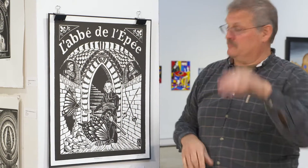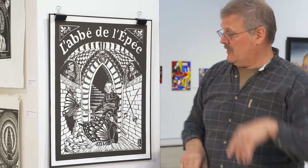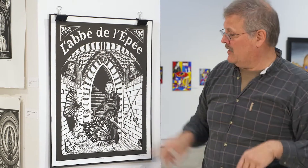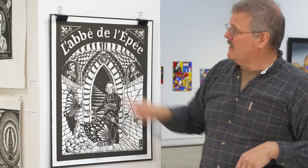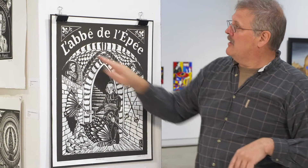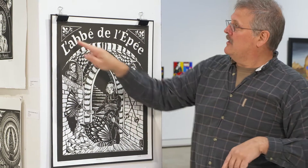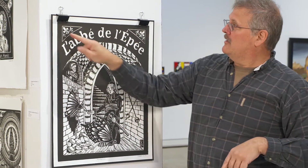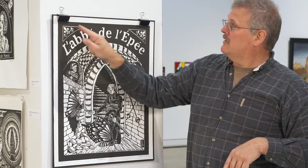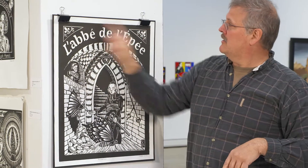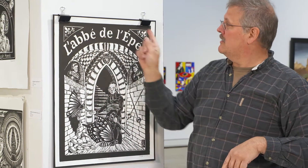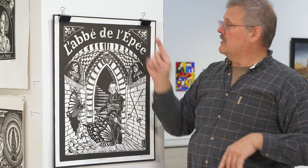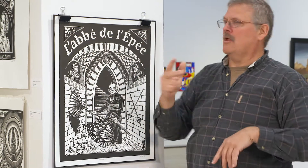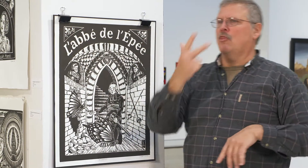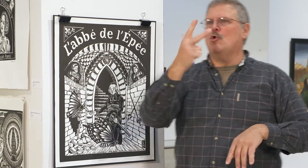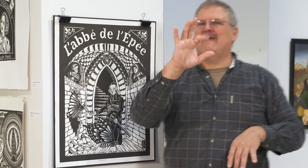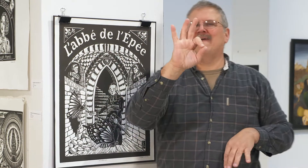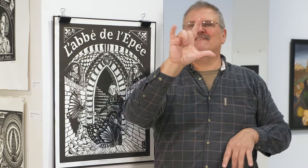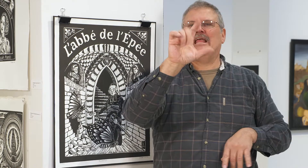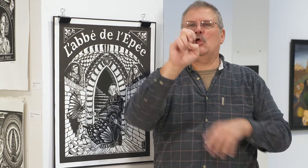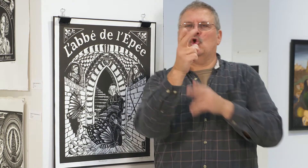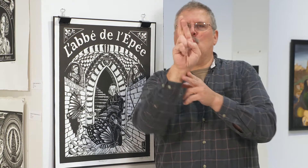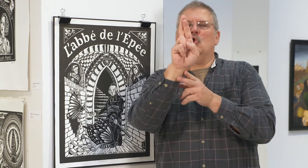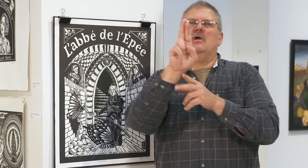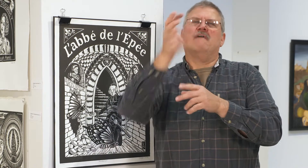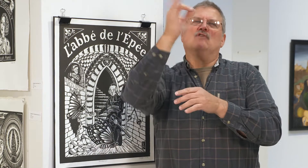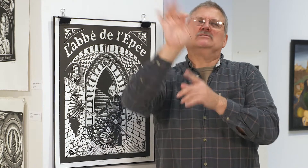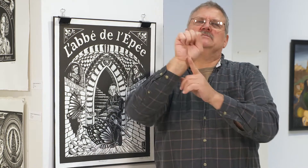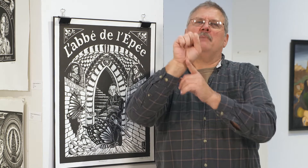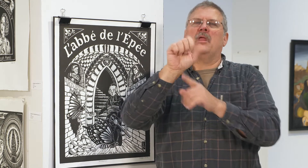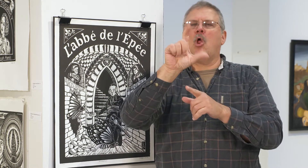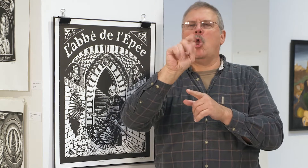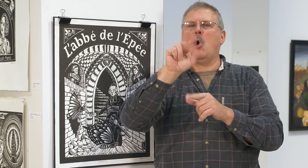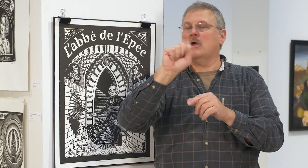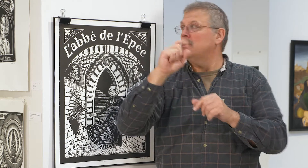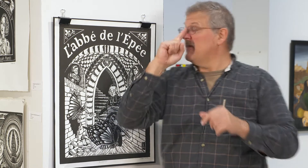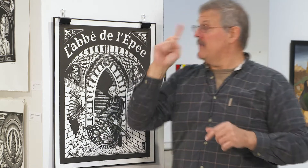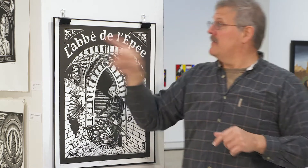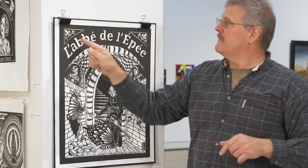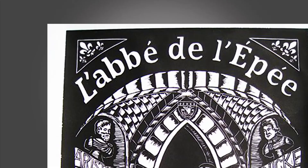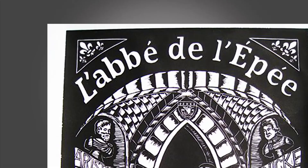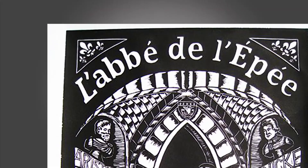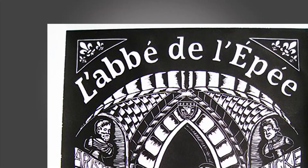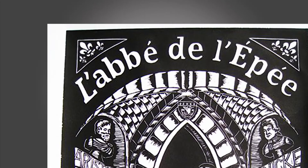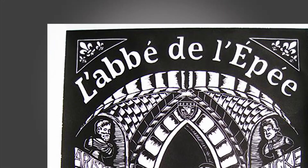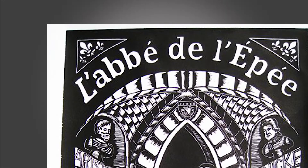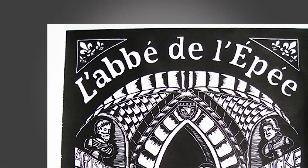to break through the second wall. Here you see 3 fleur, or symbols of a lotus flower.